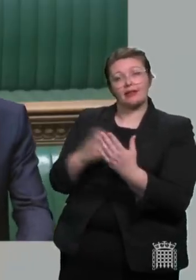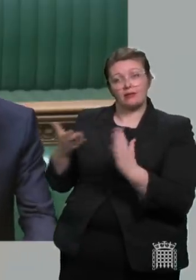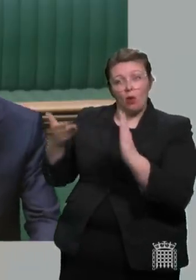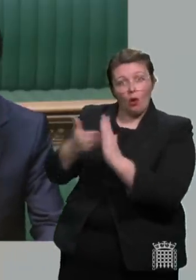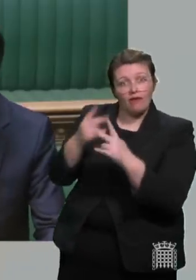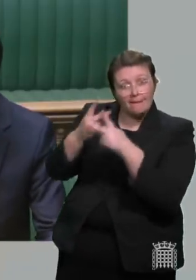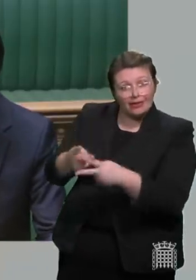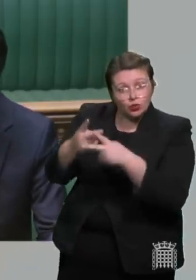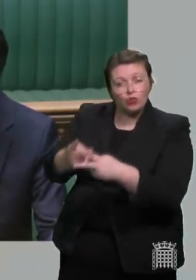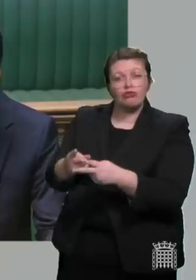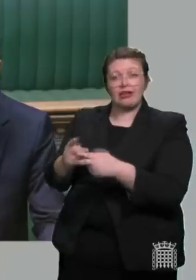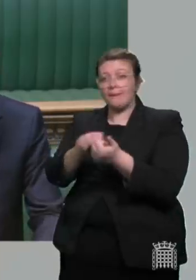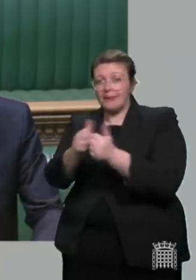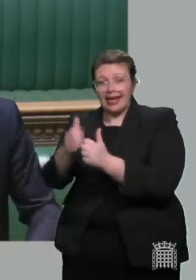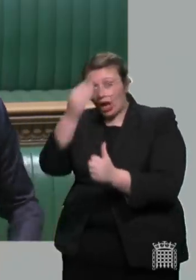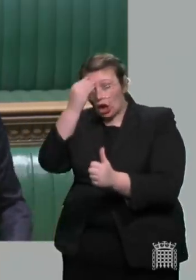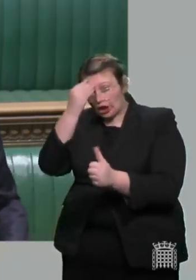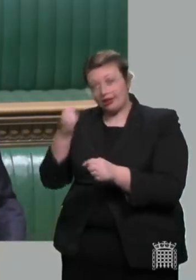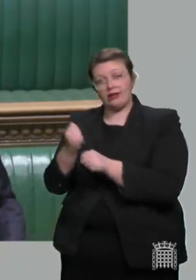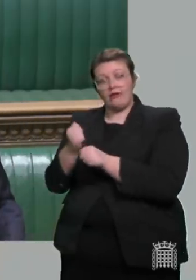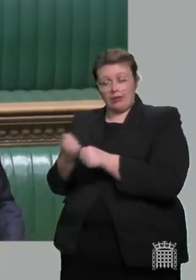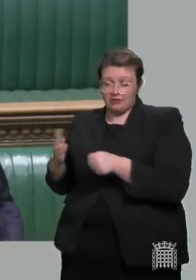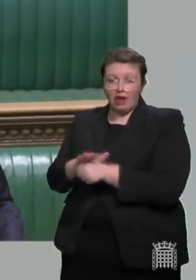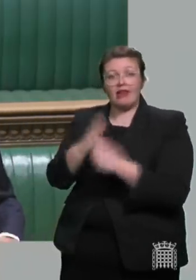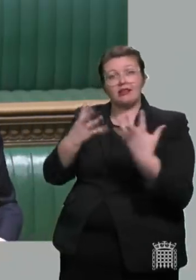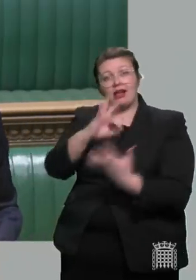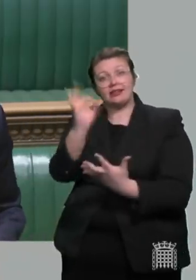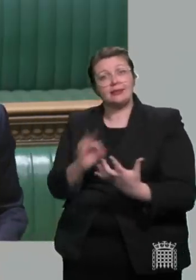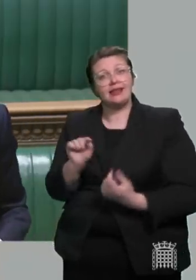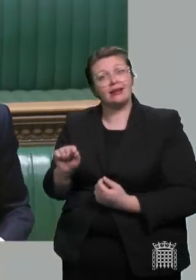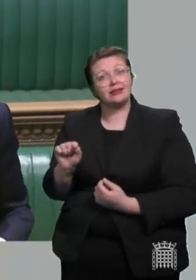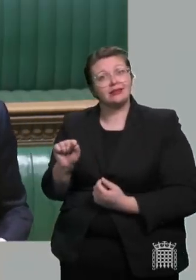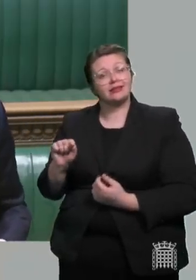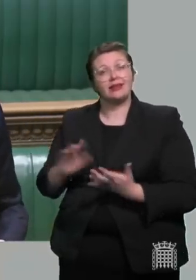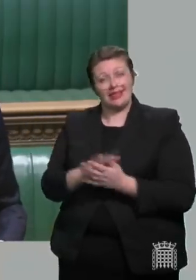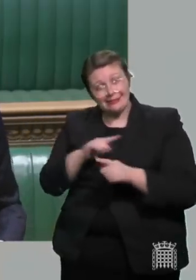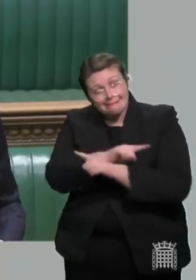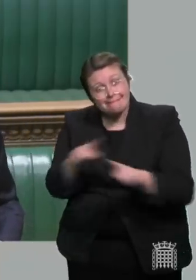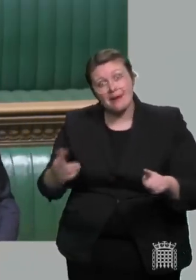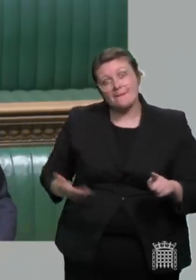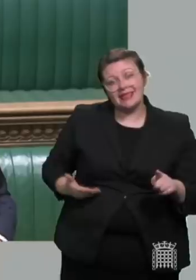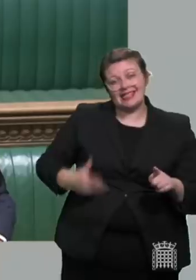90% of the cost—a real commitment to learn more, make more and earn more.